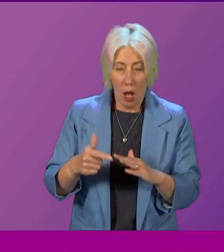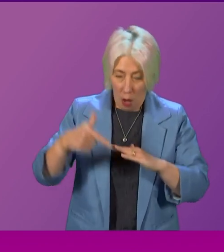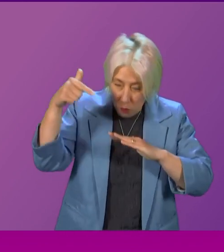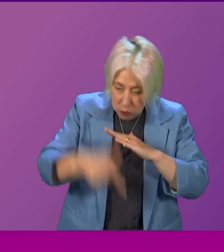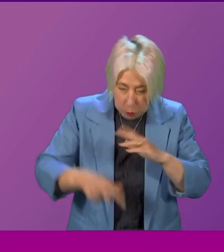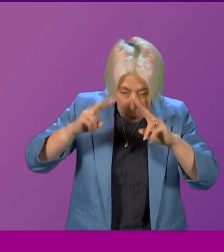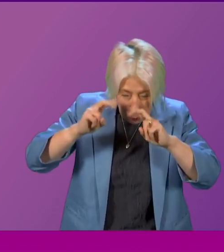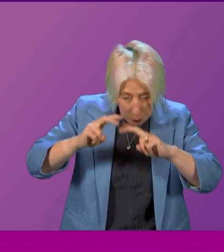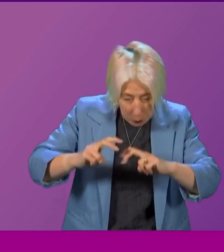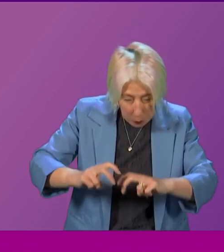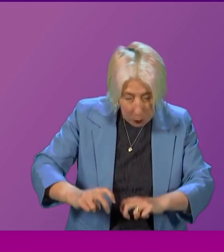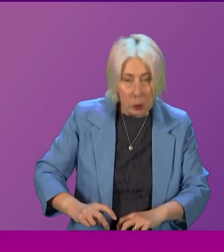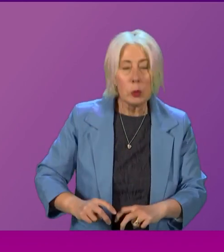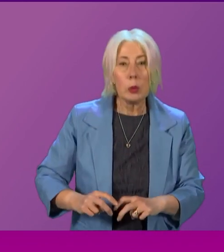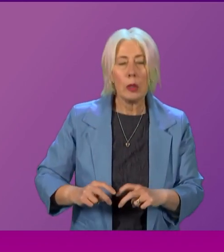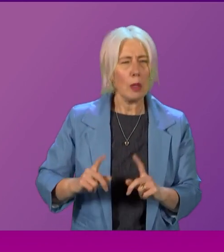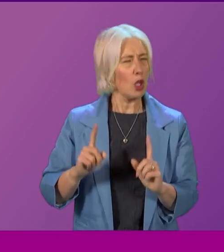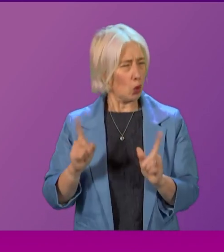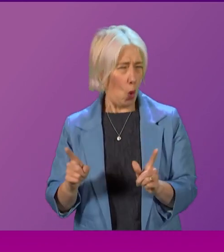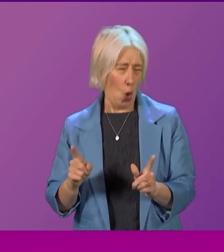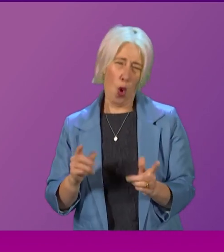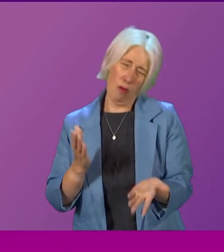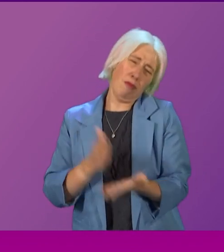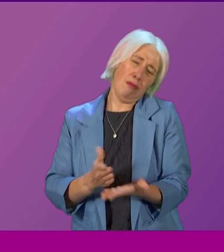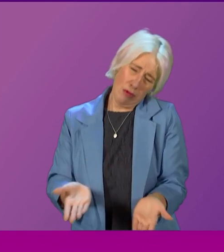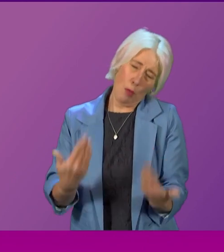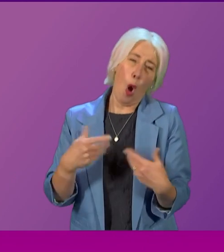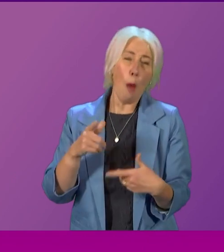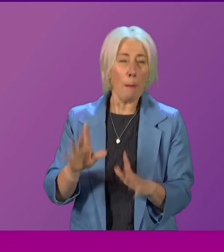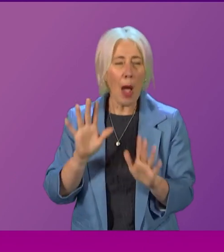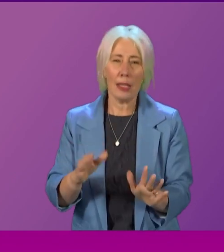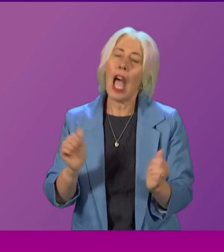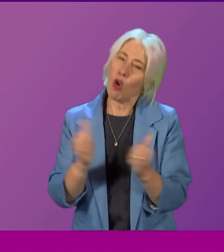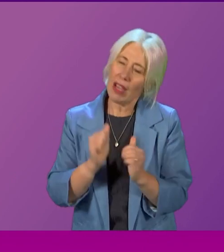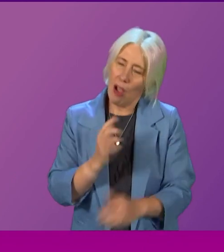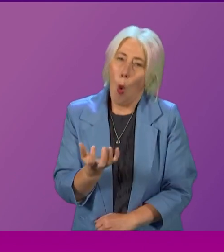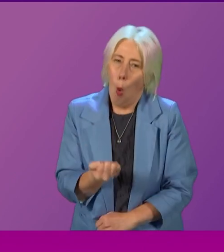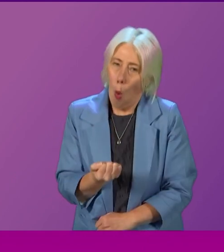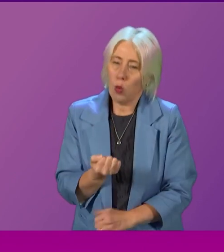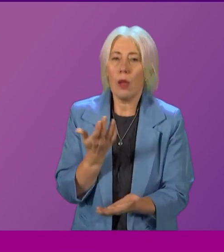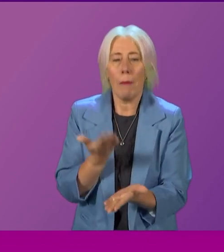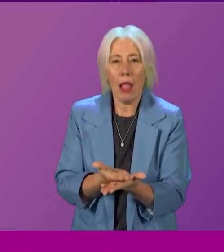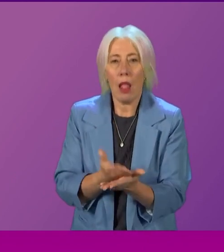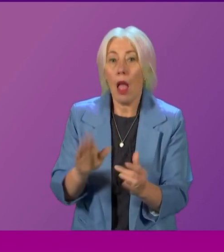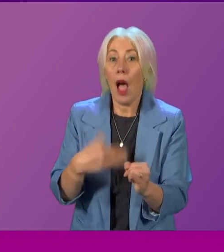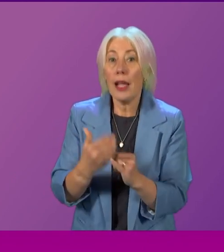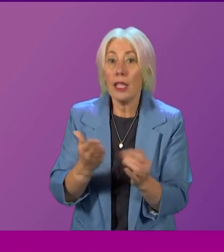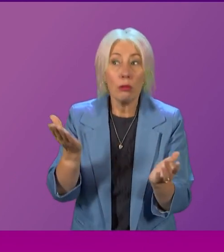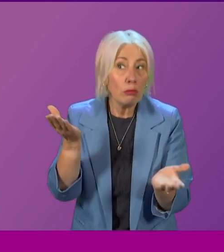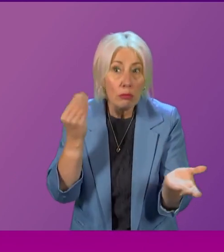Surely, therefore, the First Minister must agree to pause the bill until we have heard those legal judgments.